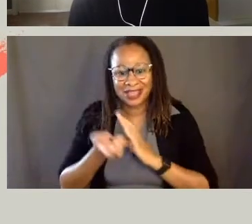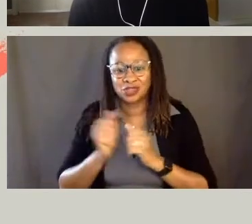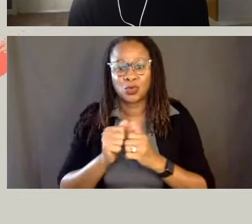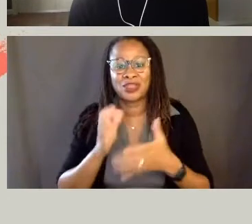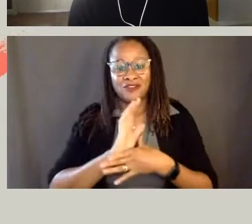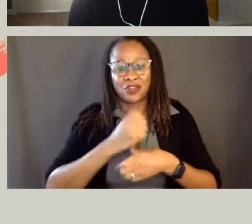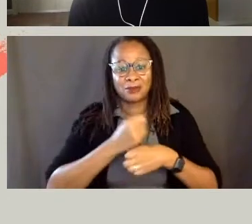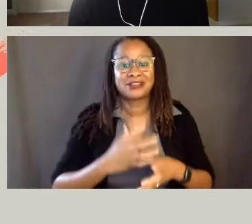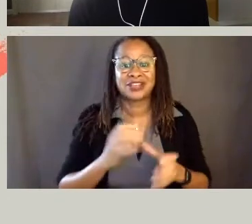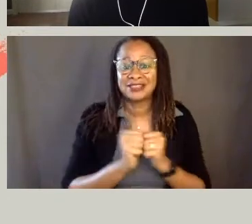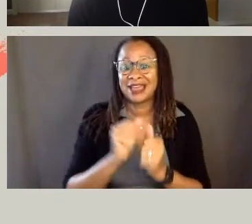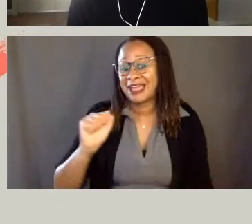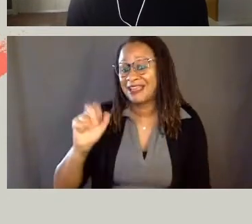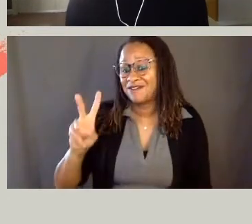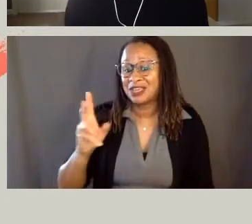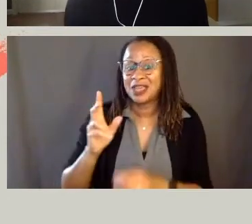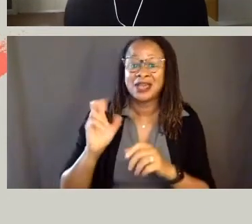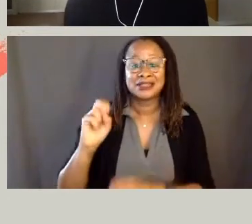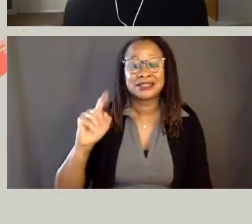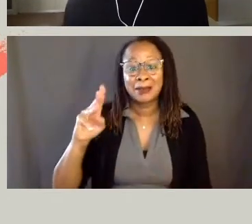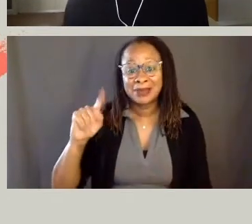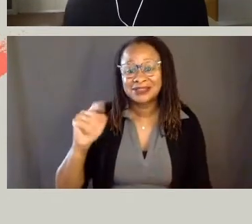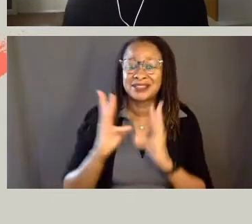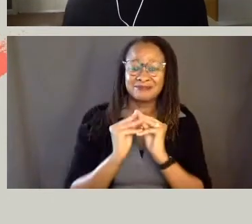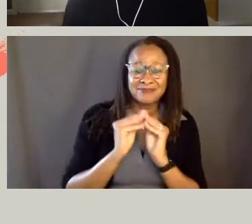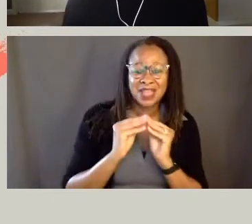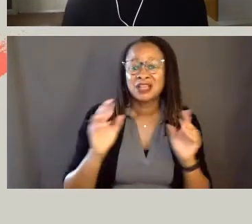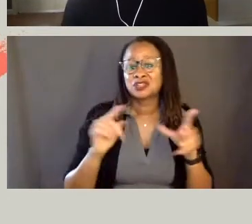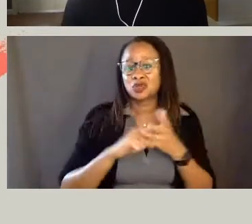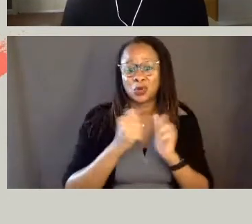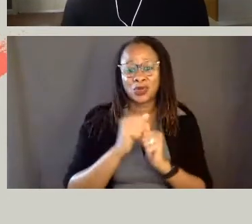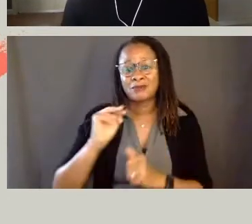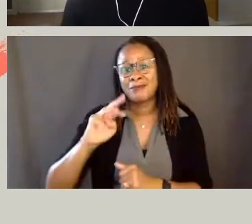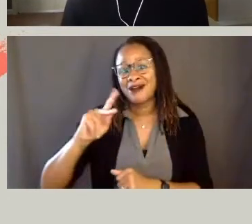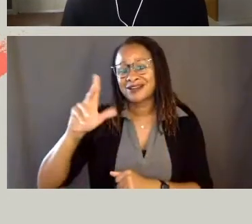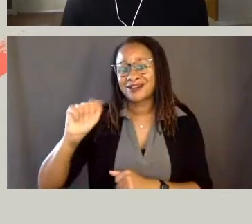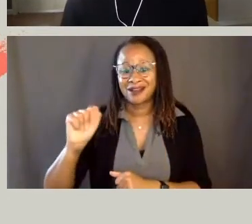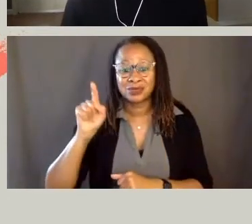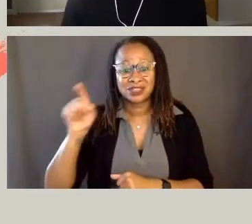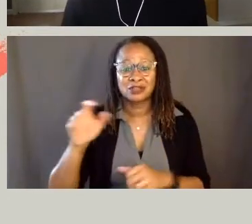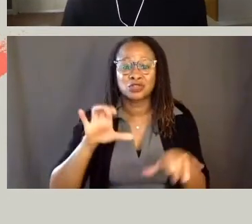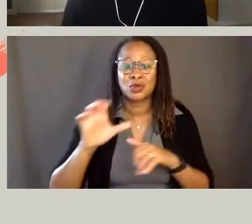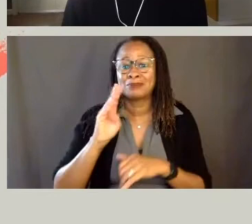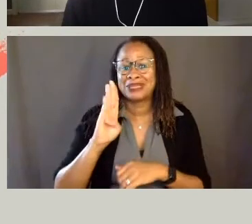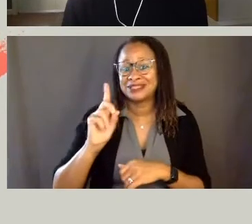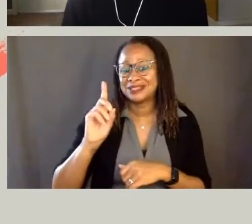And, I started when Monika was there and, doing the DDF, you know orientations. That's where I met people like Ursula Yang,